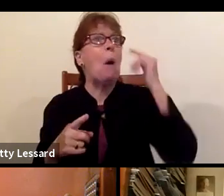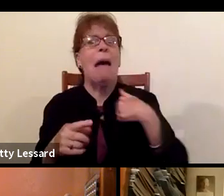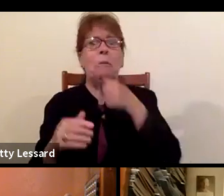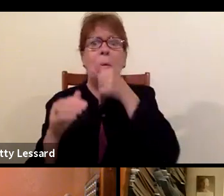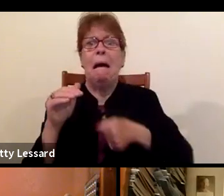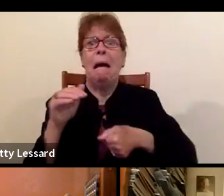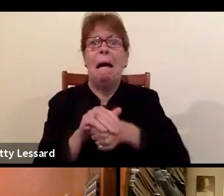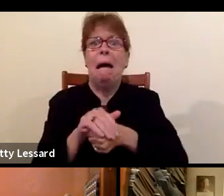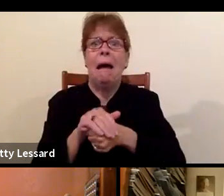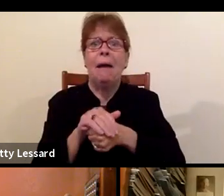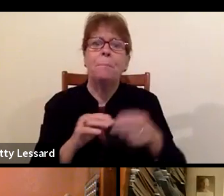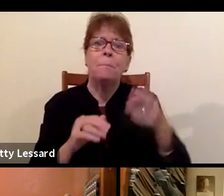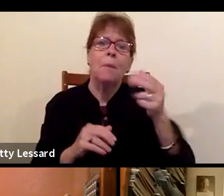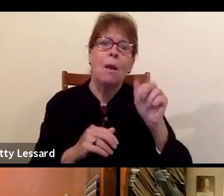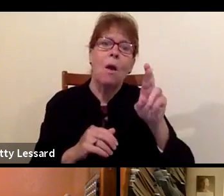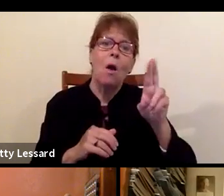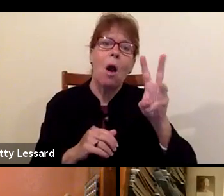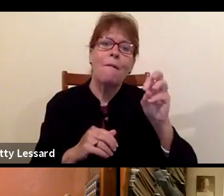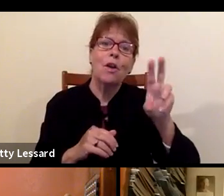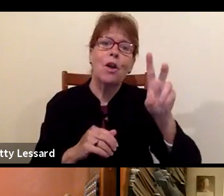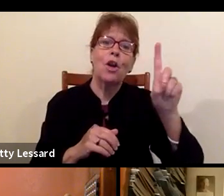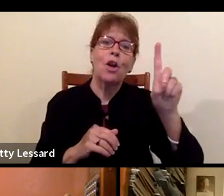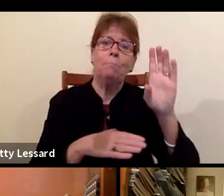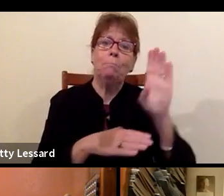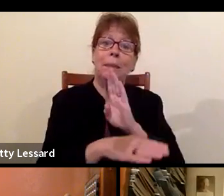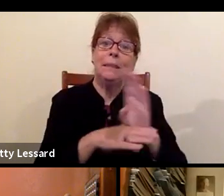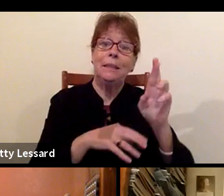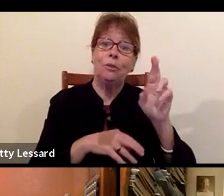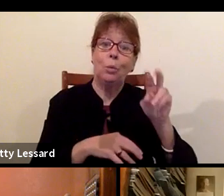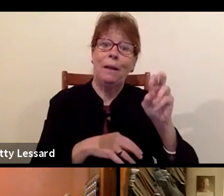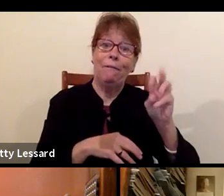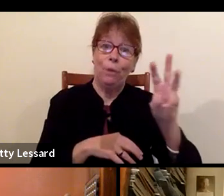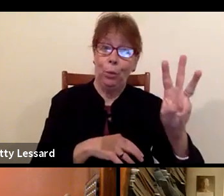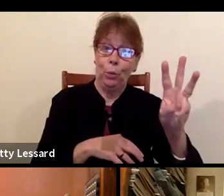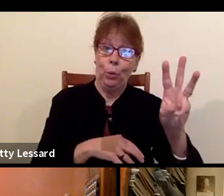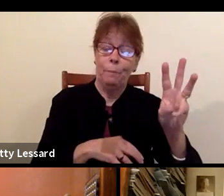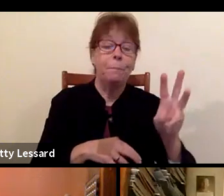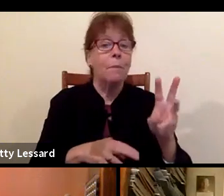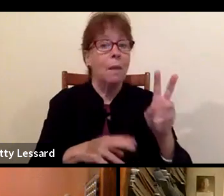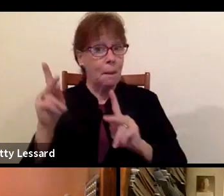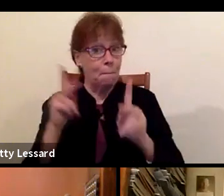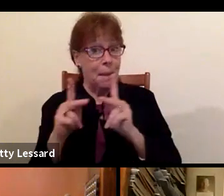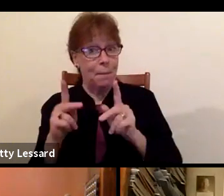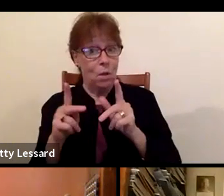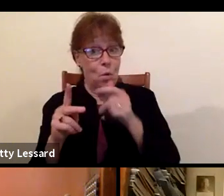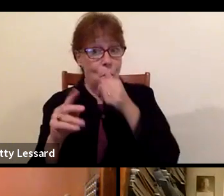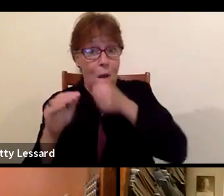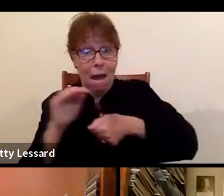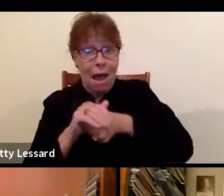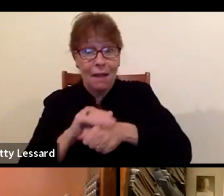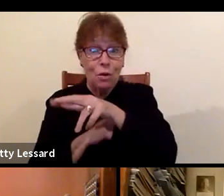Because it destigmatizes autism for the people who are not autistic, and it helps the people who are autistic not worry about, oh, my gosh, I have to hide this.